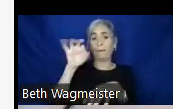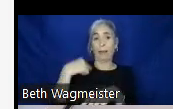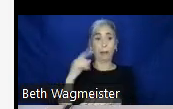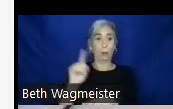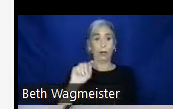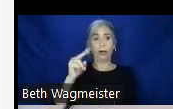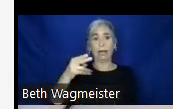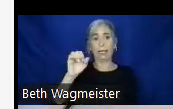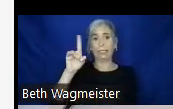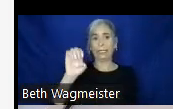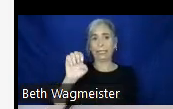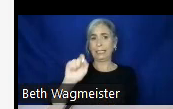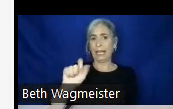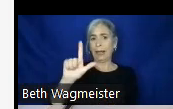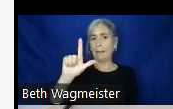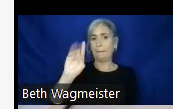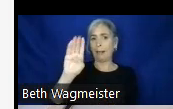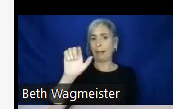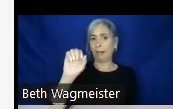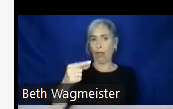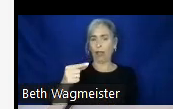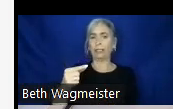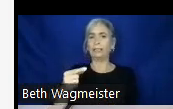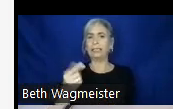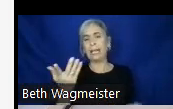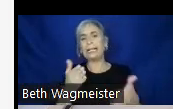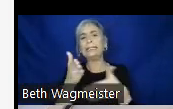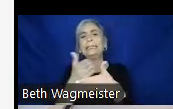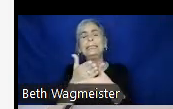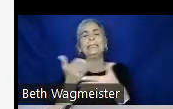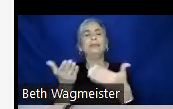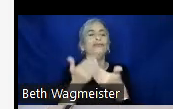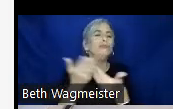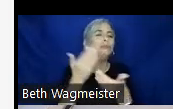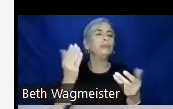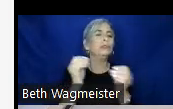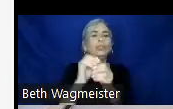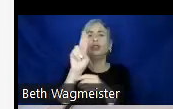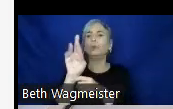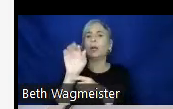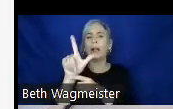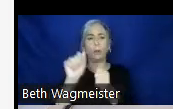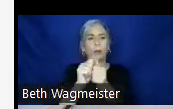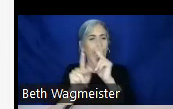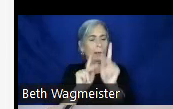registered so I can more easily share the URL with people. I write on there I'm an